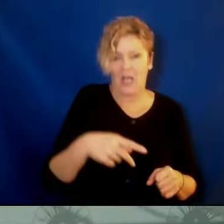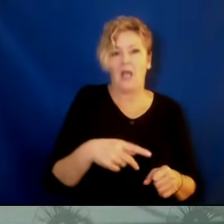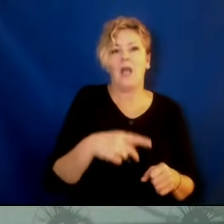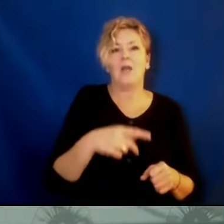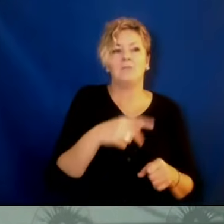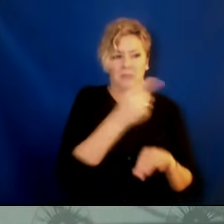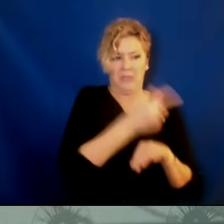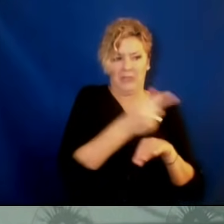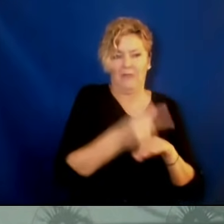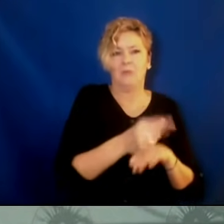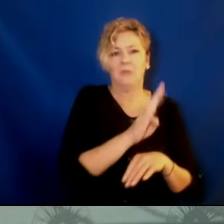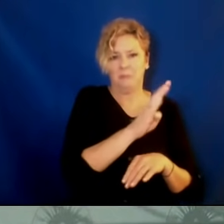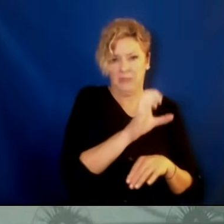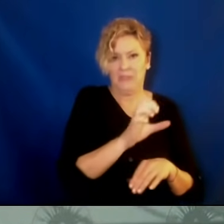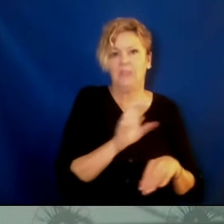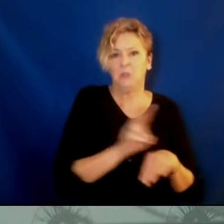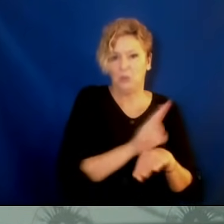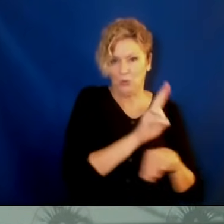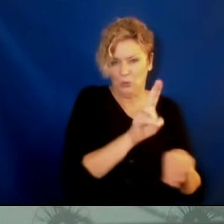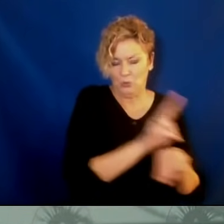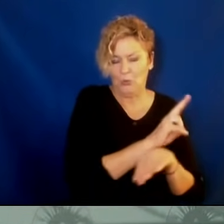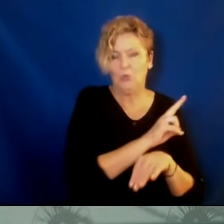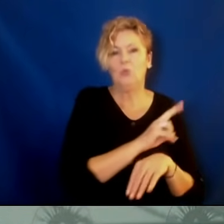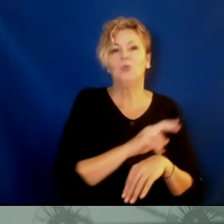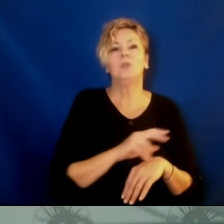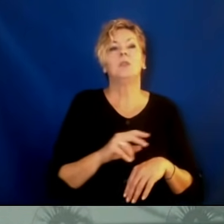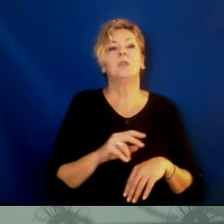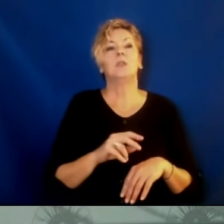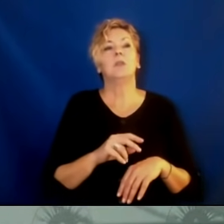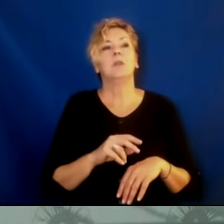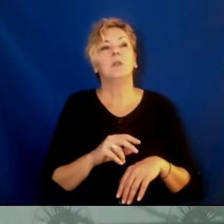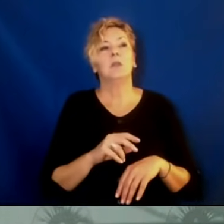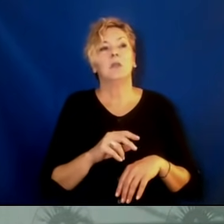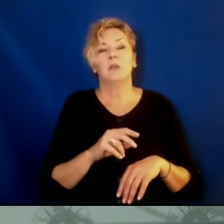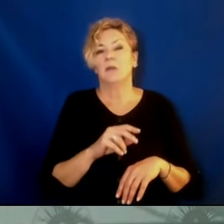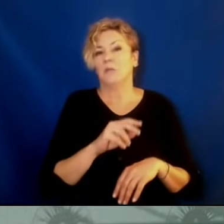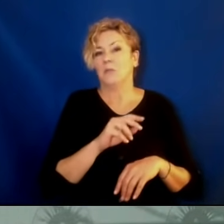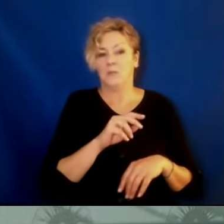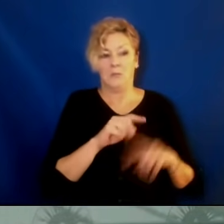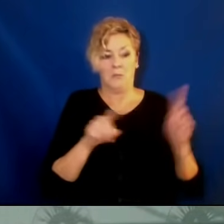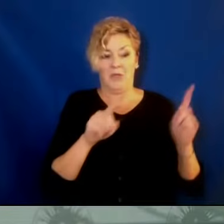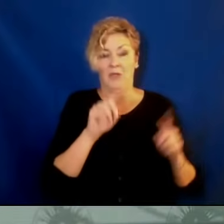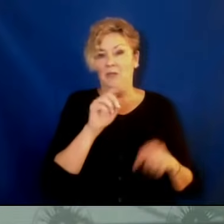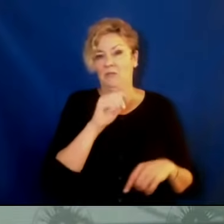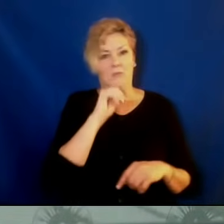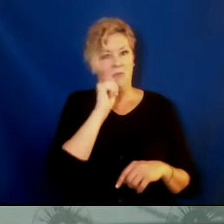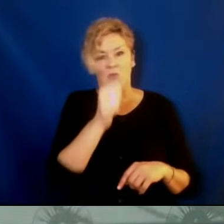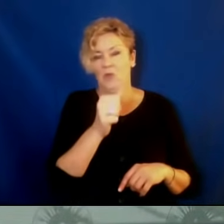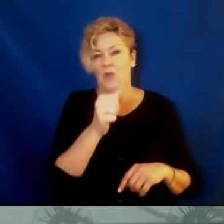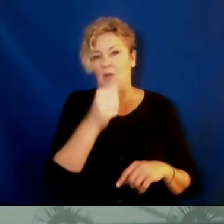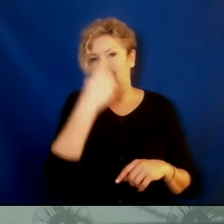and we haven't stopped working with the federal government on these issues we are going to continue to do that and I think